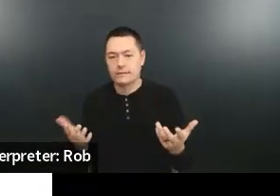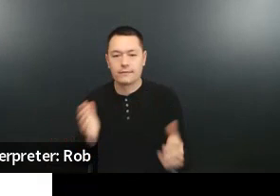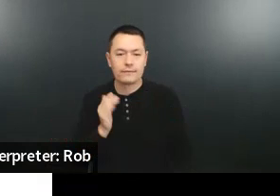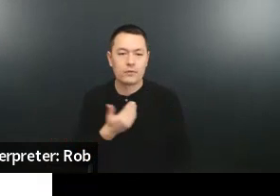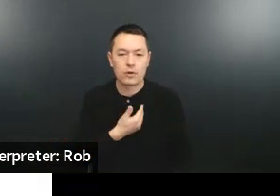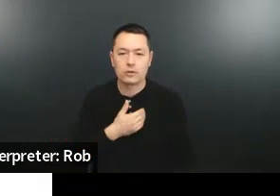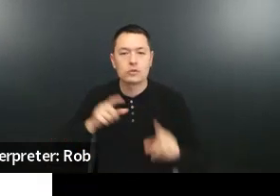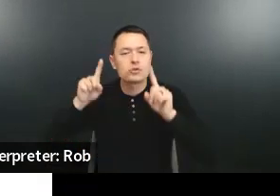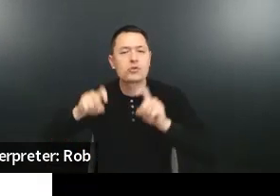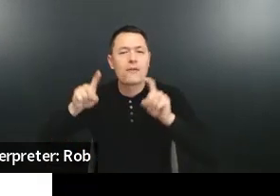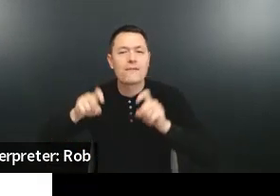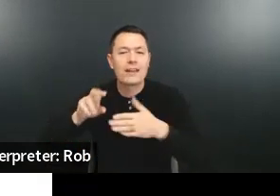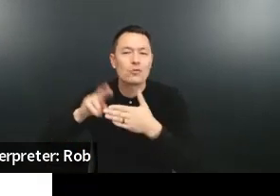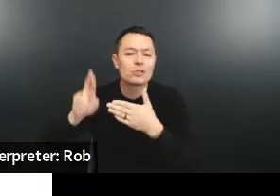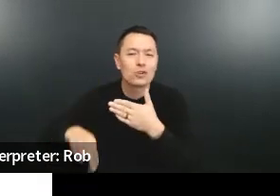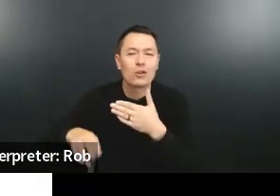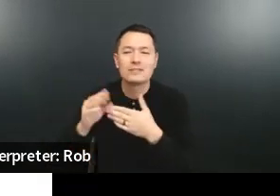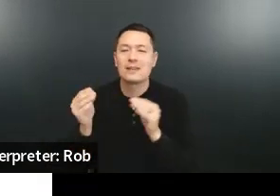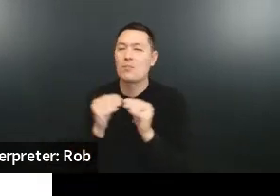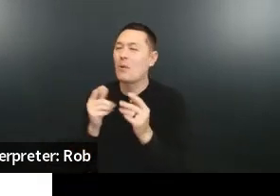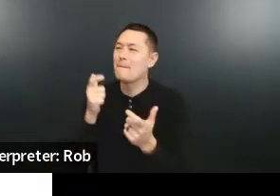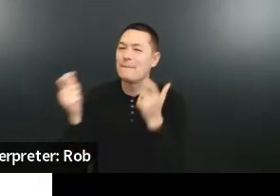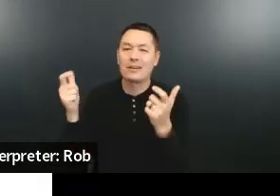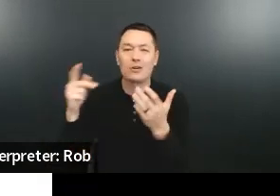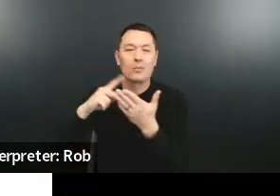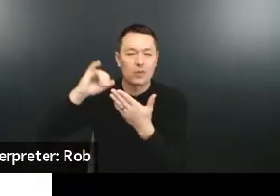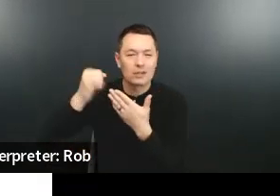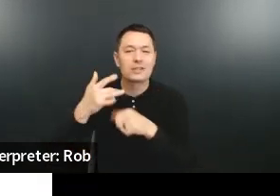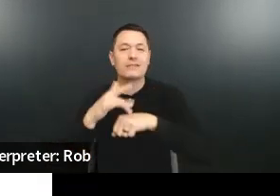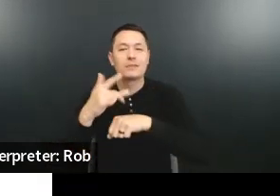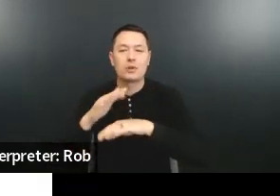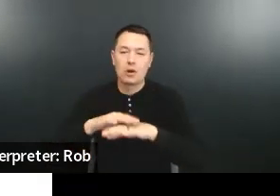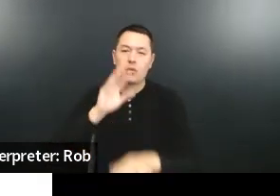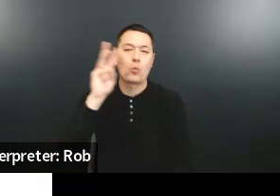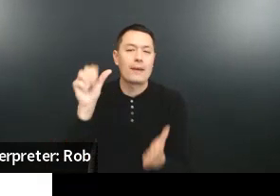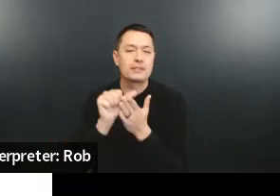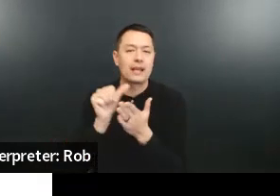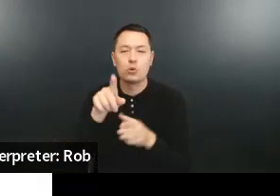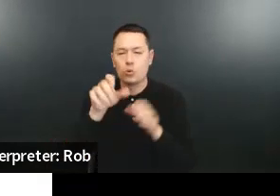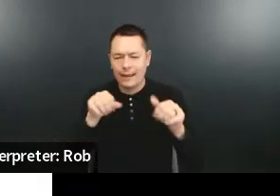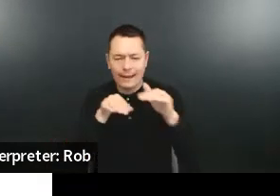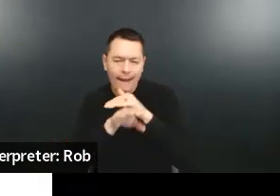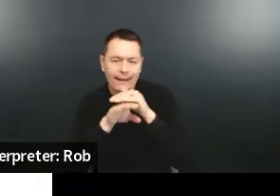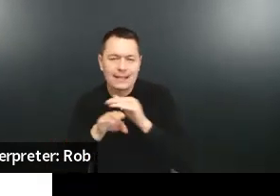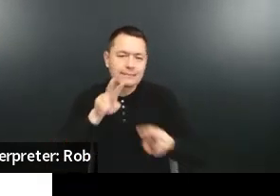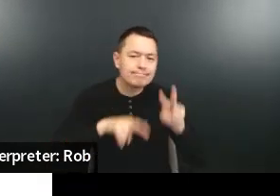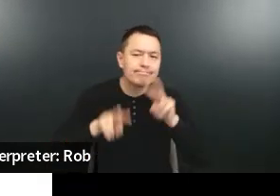and other big bigger projects available on the website. And so you can access those you poke around there.